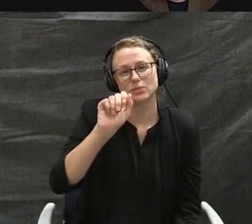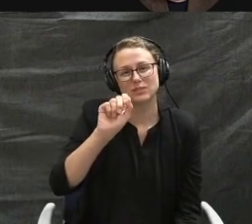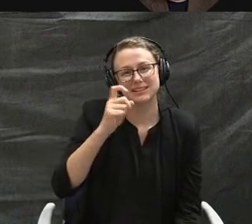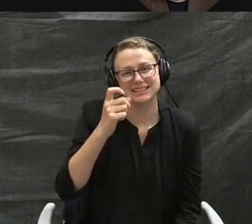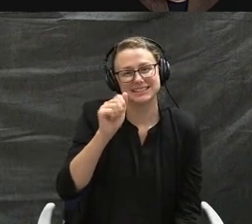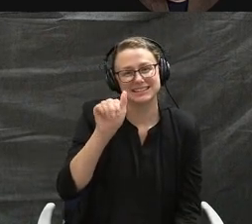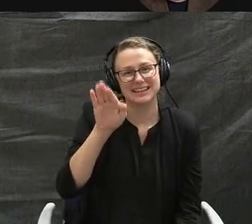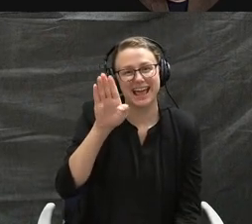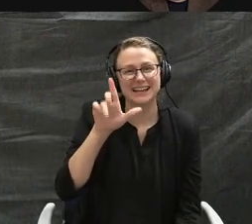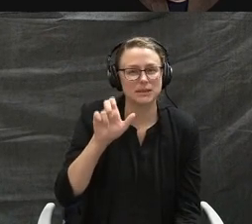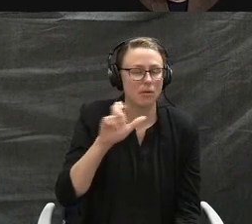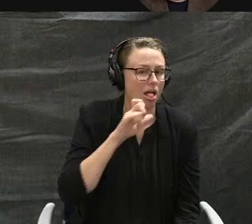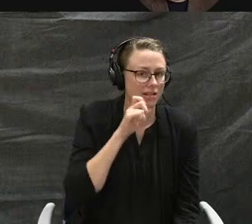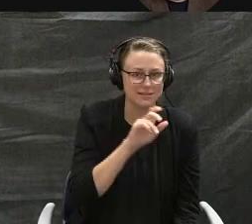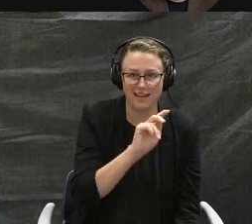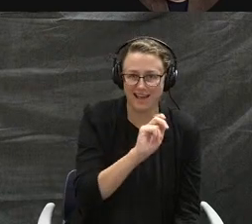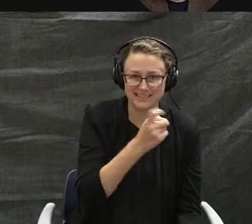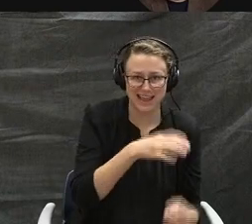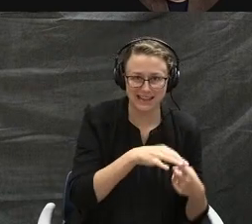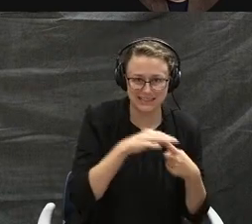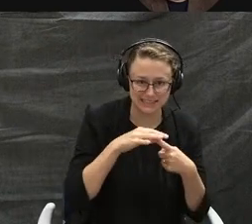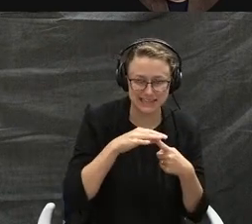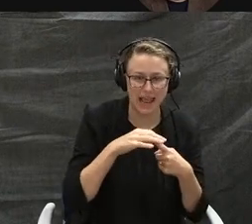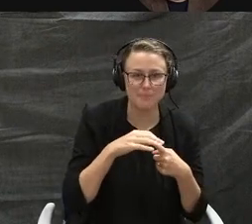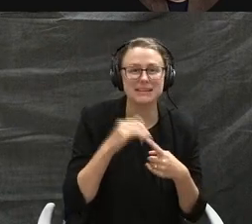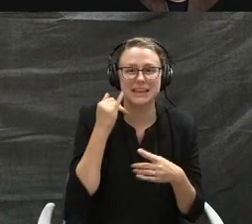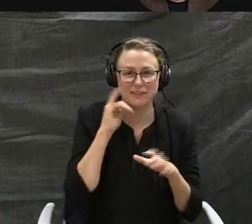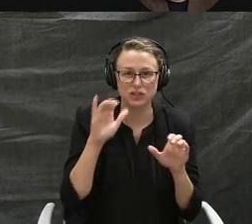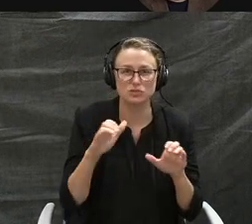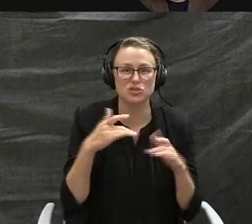Refunding so. But The thing is, is if we it's kind of like a